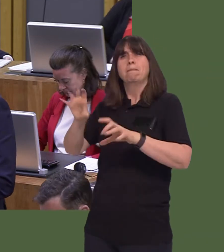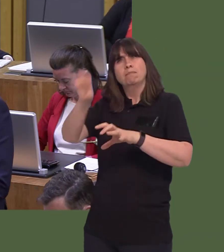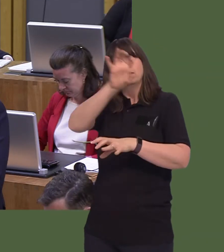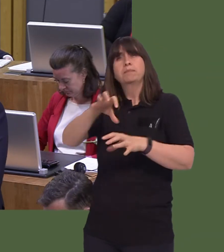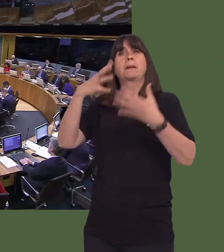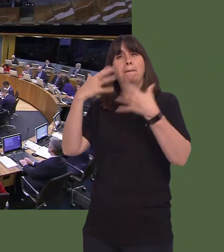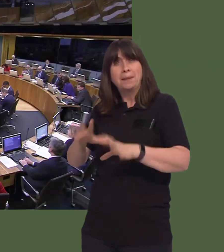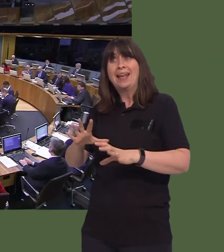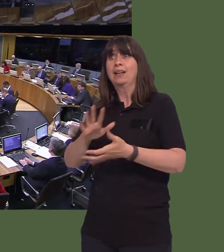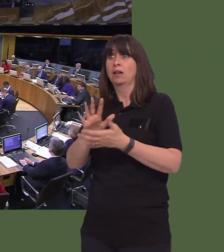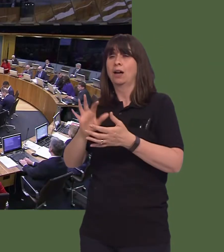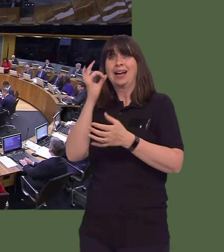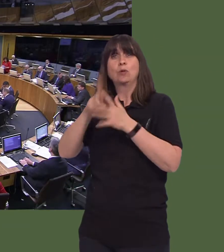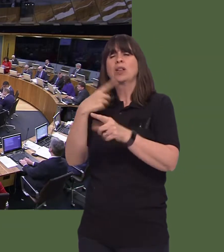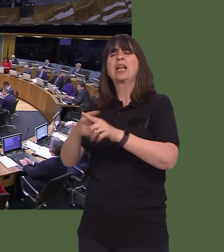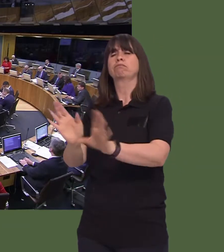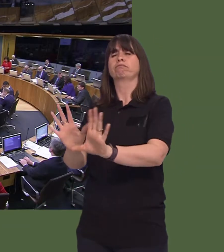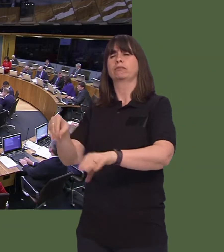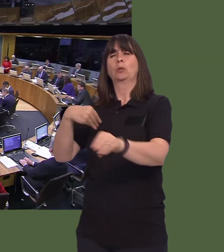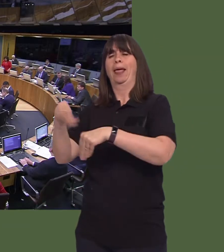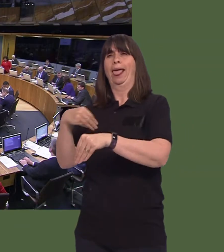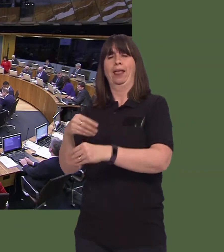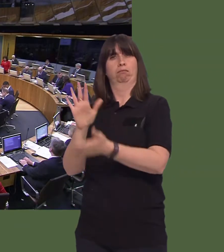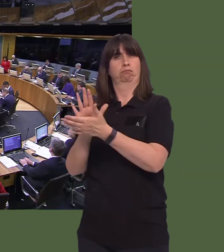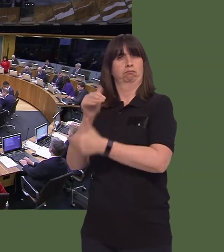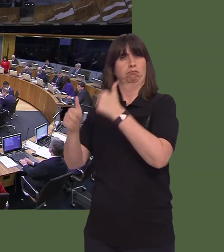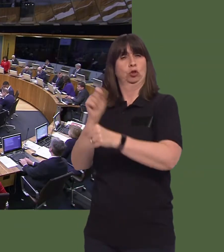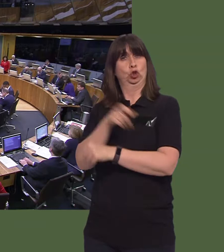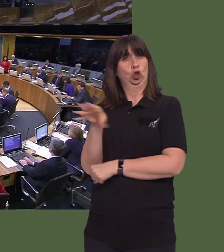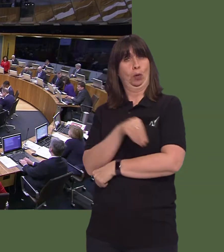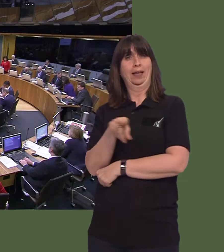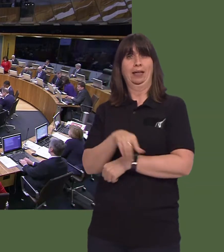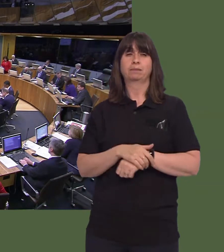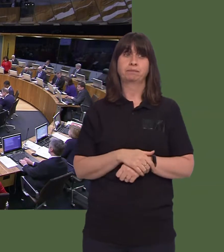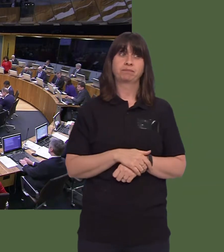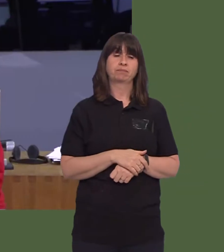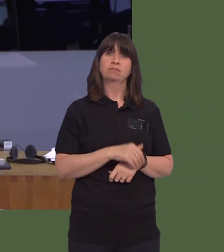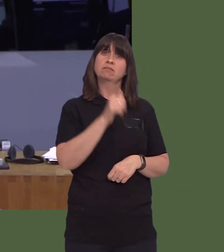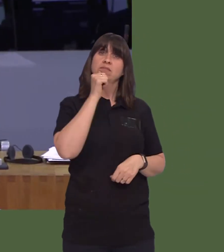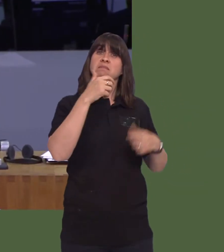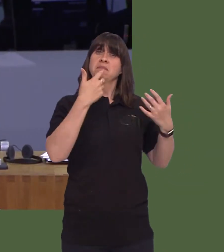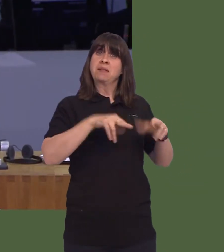Caroline Jones AM: First Minister, the best support we can give to care leavers is ensuring